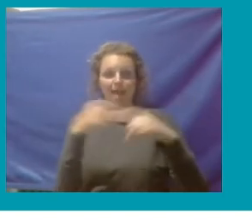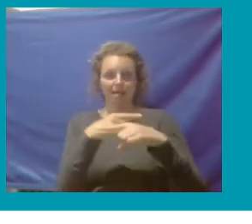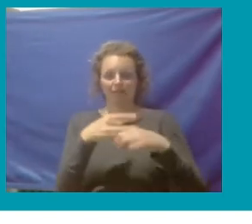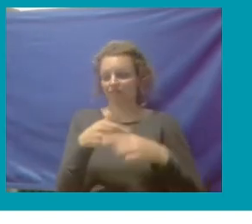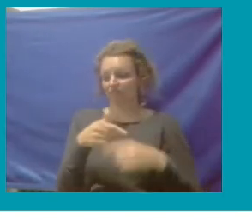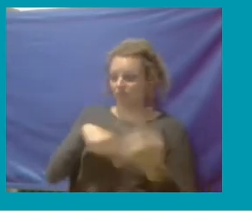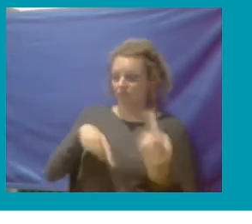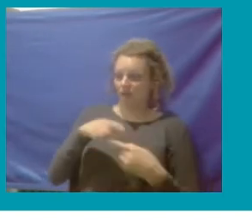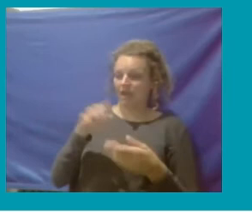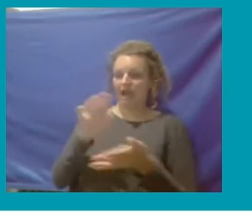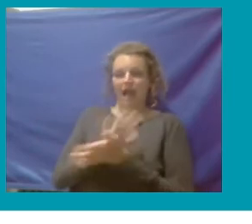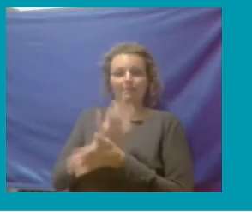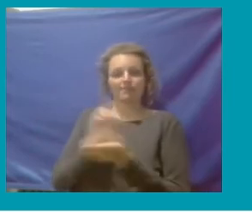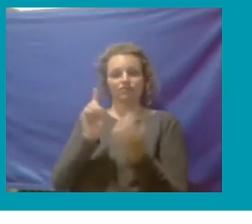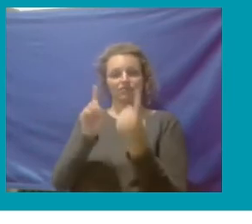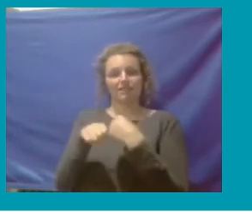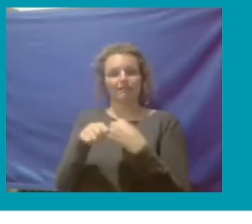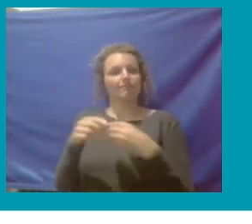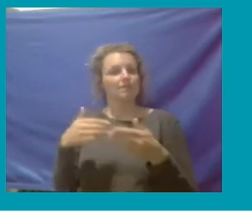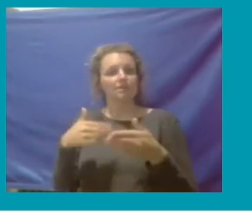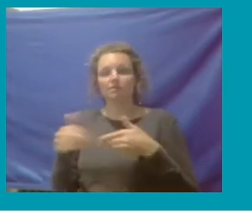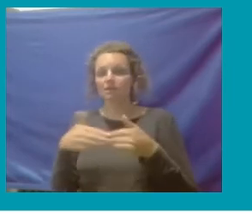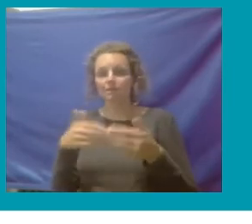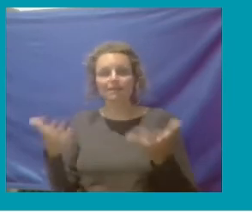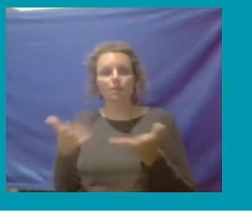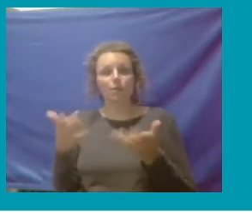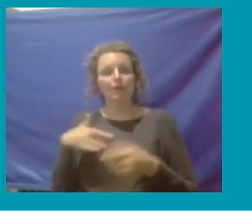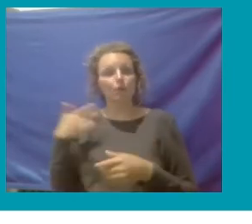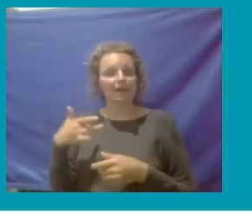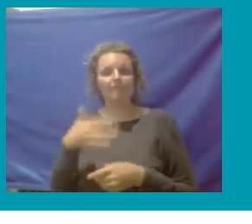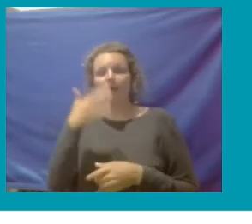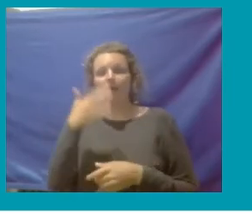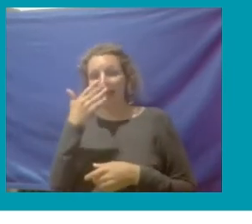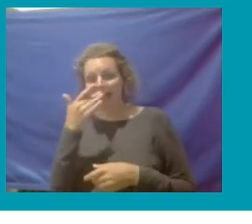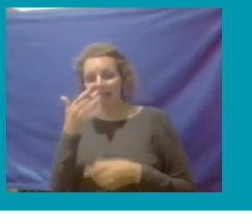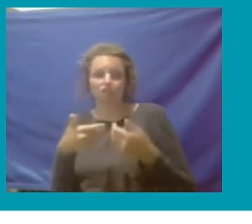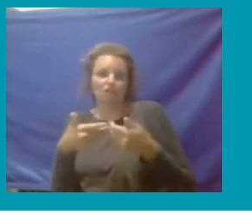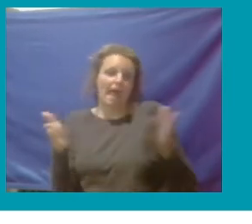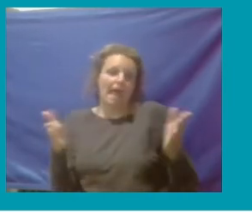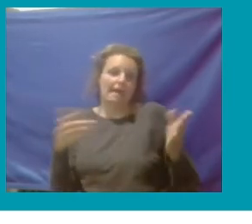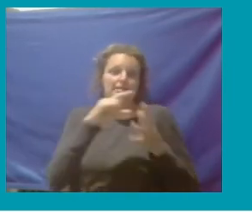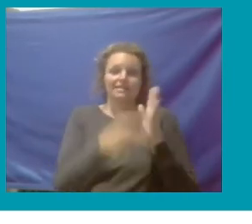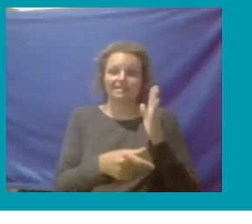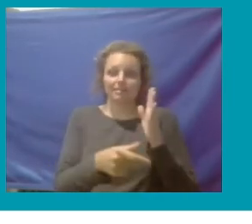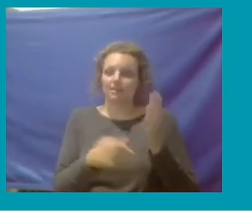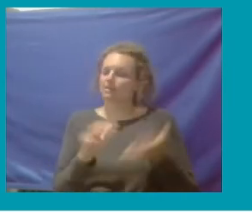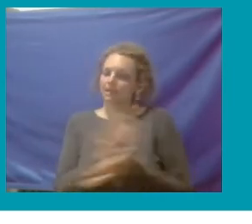You know you could be anywhere in the UK any age, any disability you know. We're happy to help.